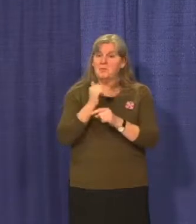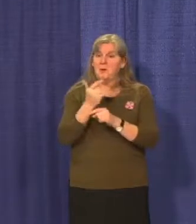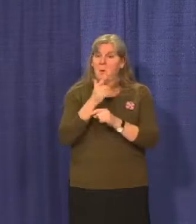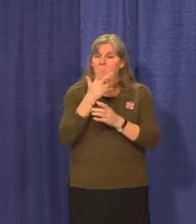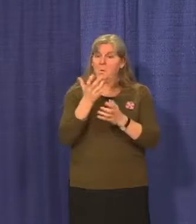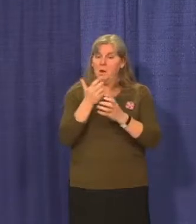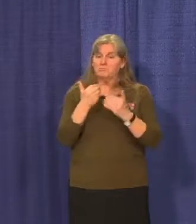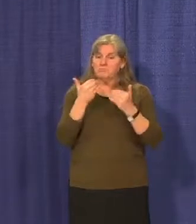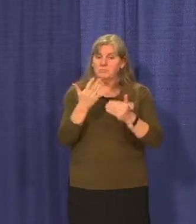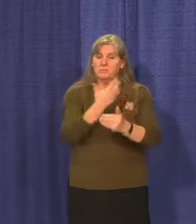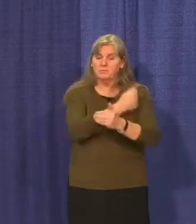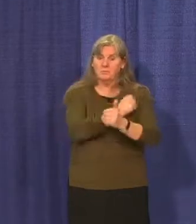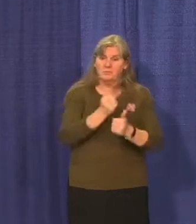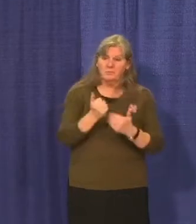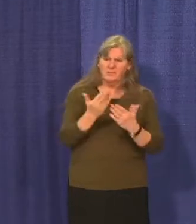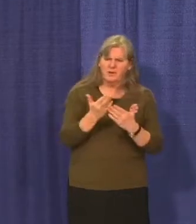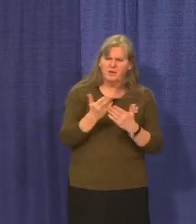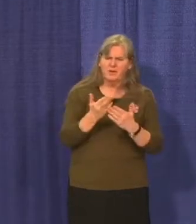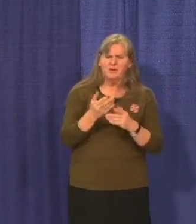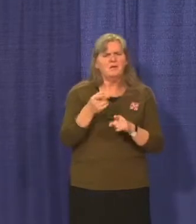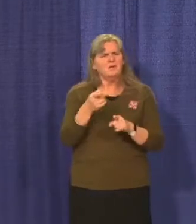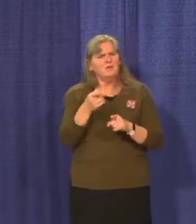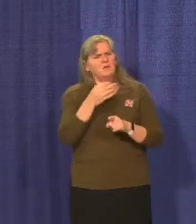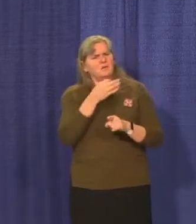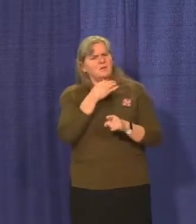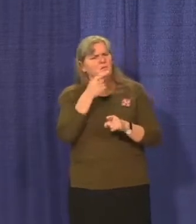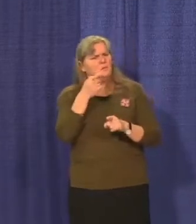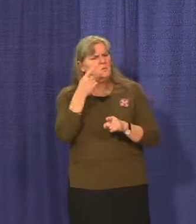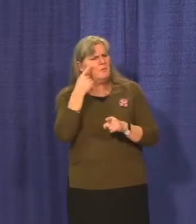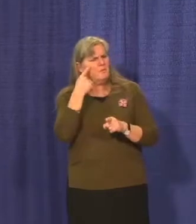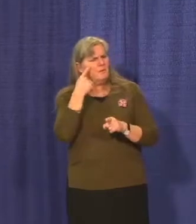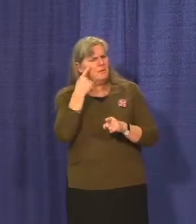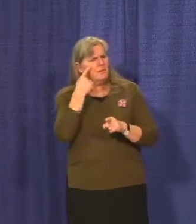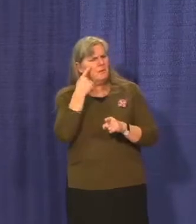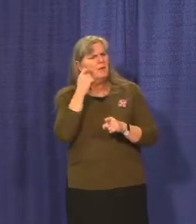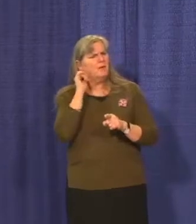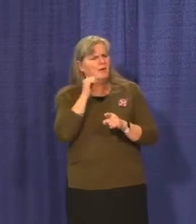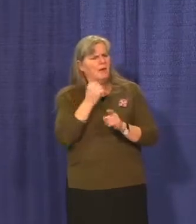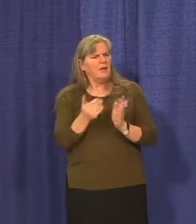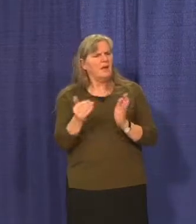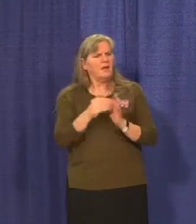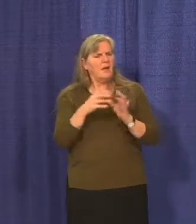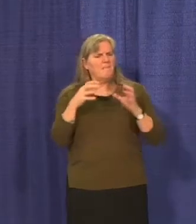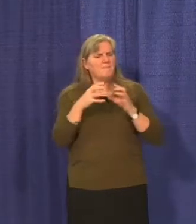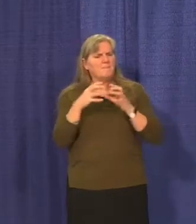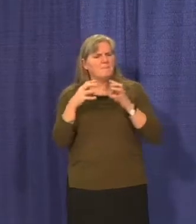do you entertain the idea of going back through the territory's bubble -- the